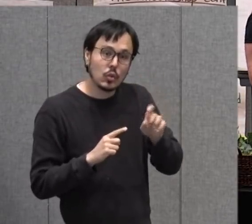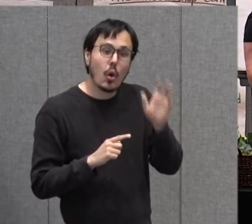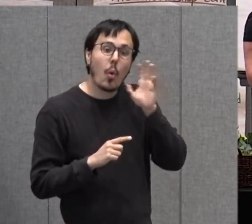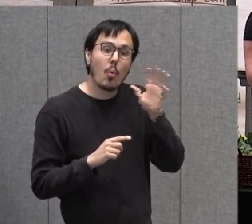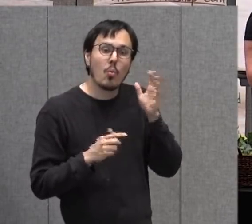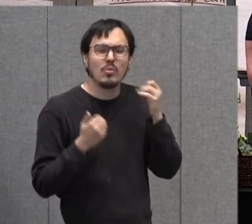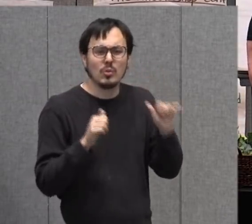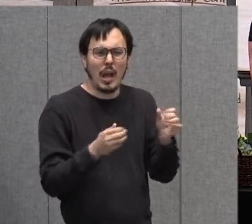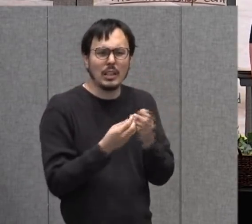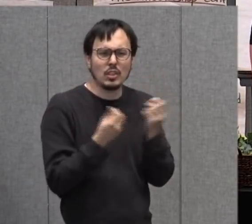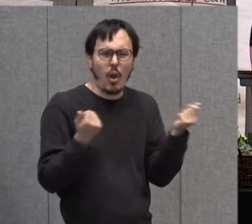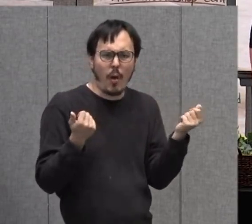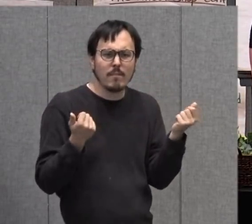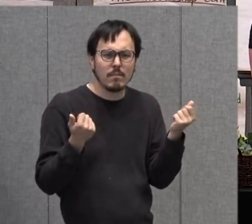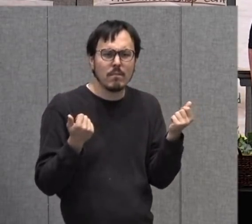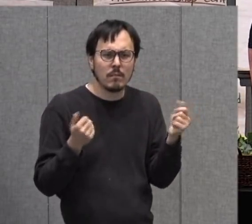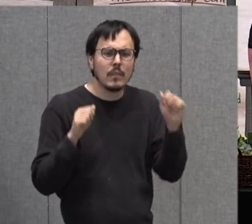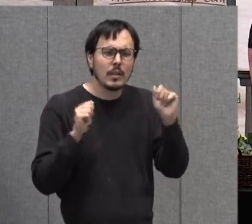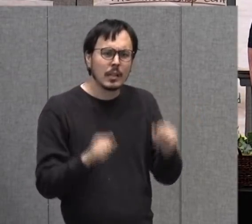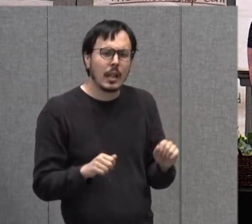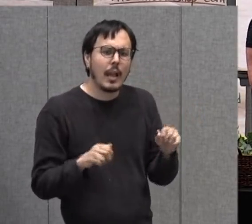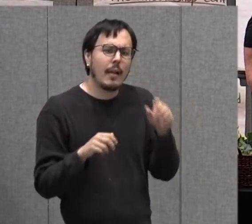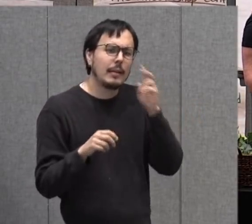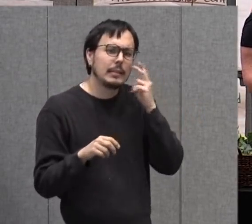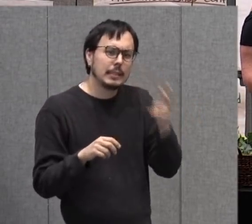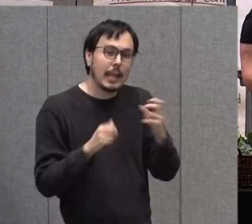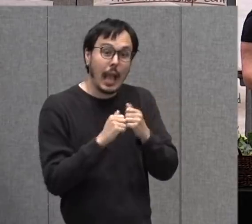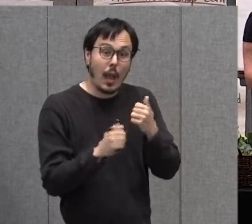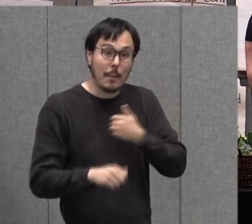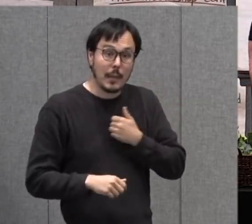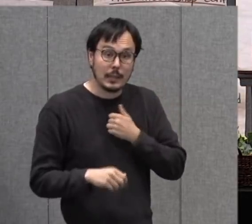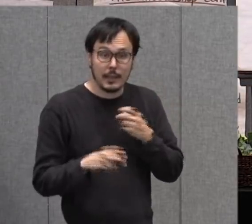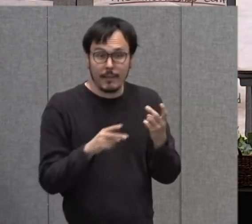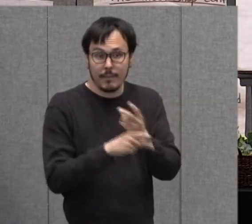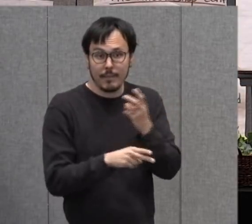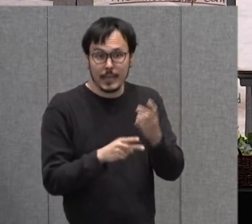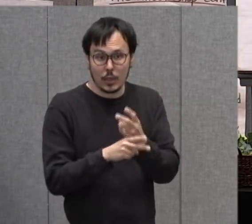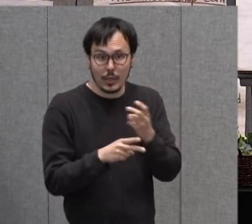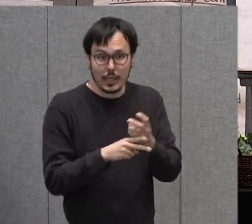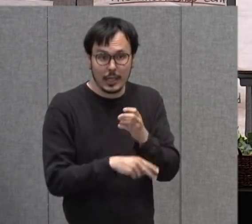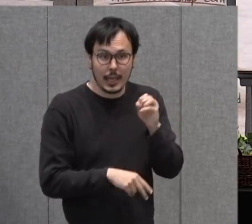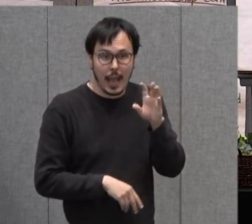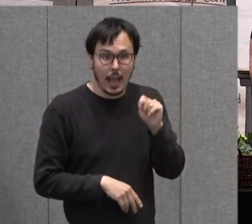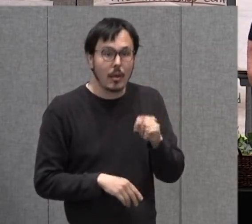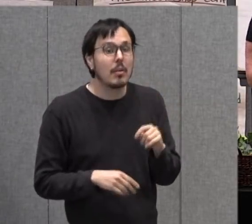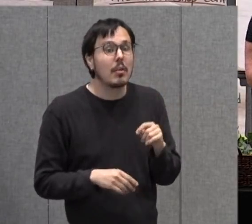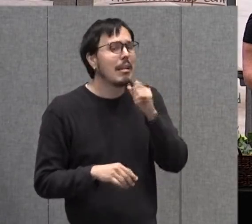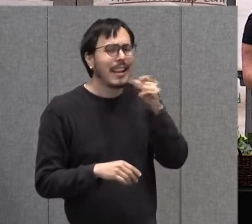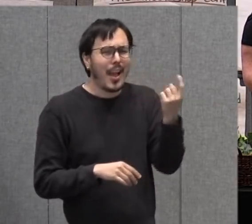solve some of these so that we can kind of see maybe how I figure them out 'cause not always could we memorize these facts,